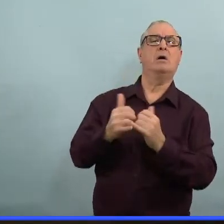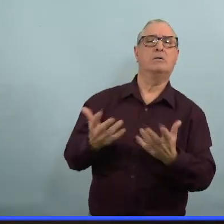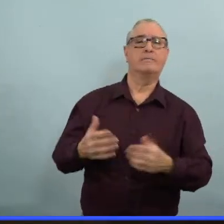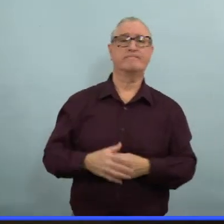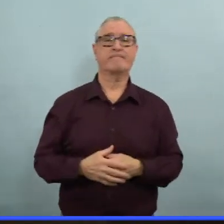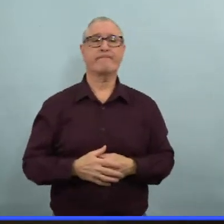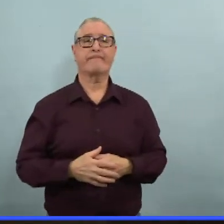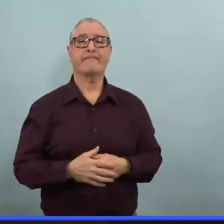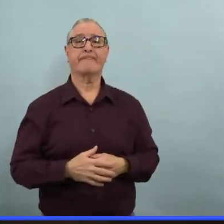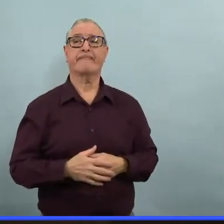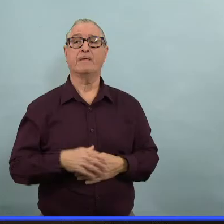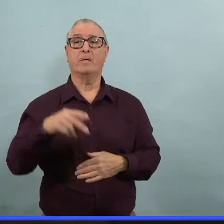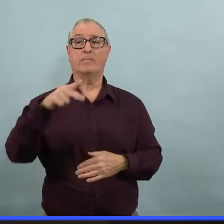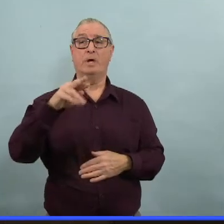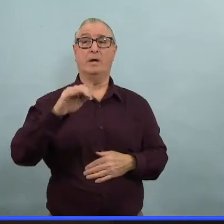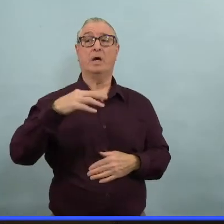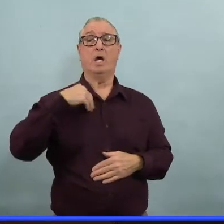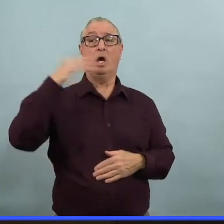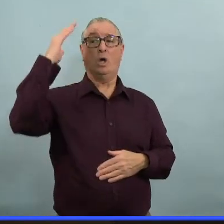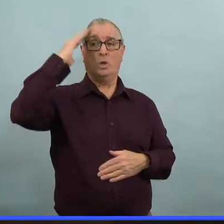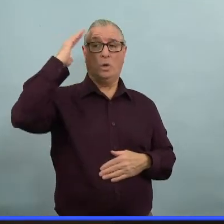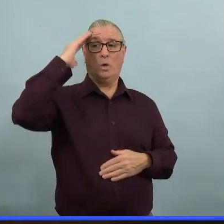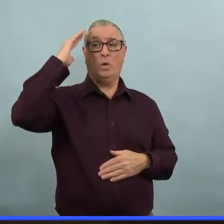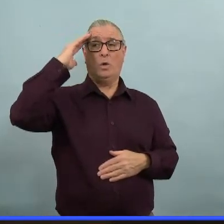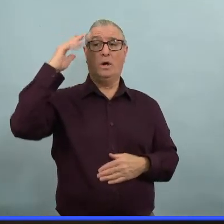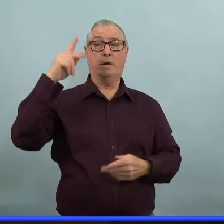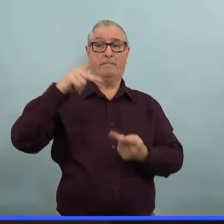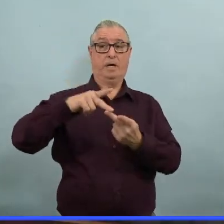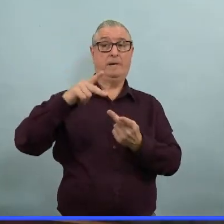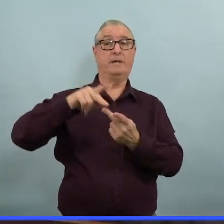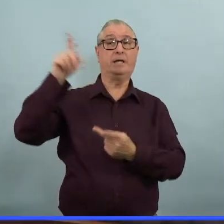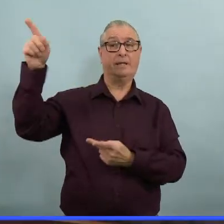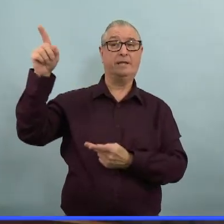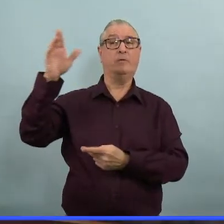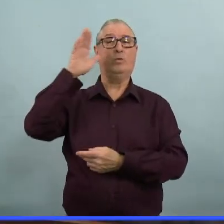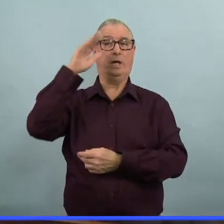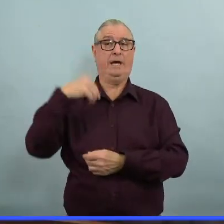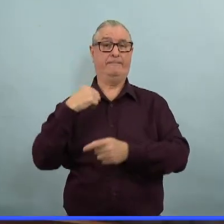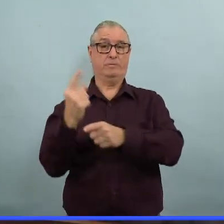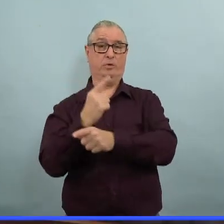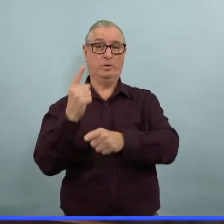will ensure that uh there's proper security in place to ensure the the safety of of all of